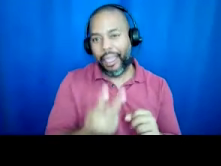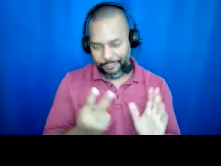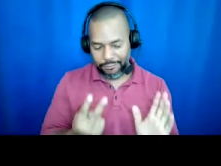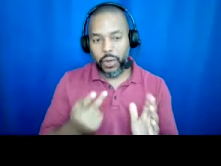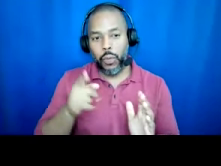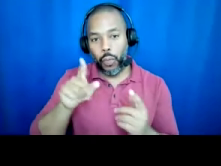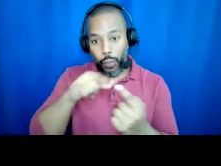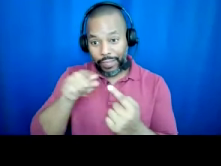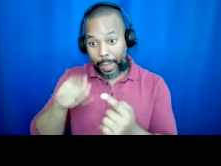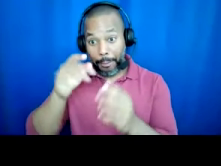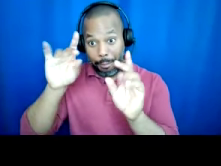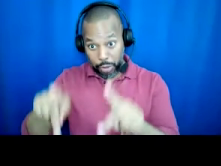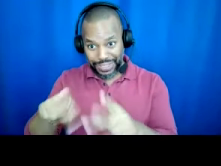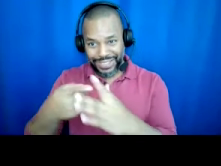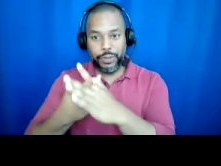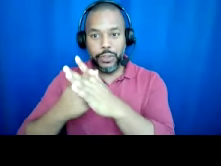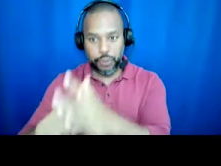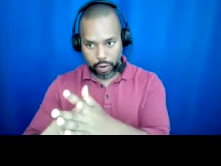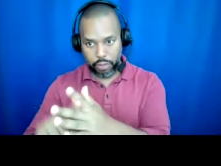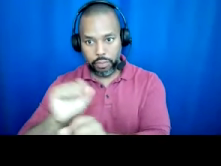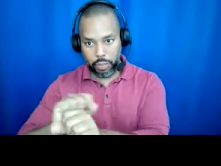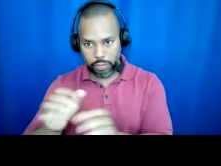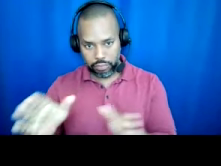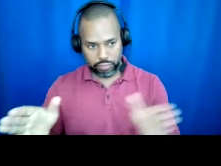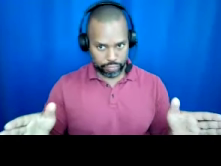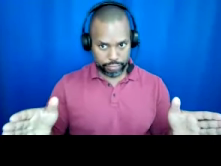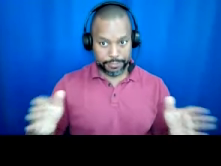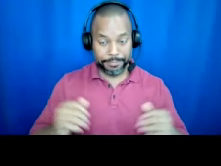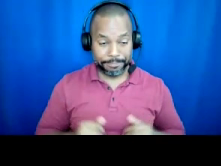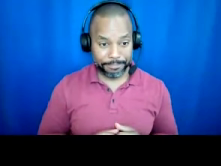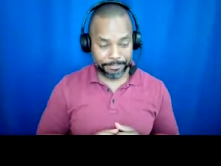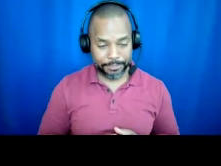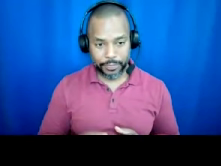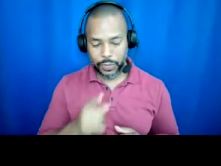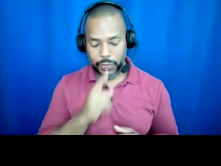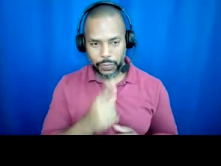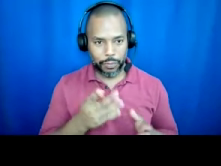So, but that is the timeline, and there are kind of two parallel processes happening.